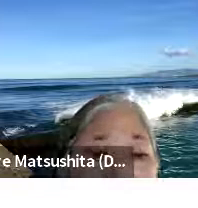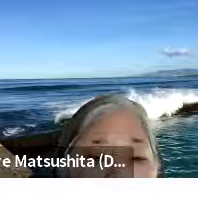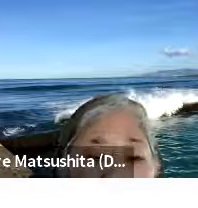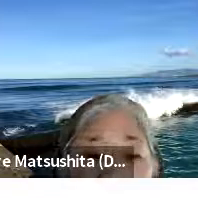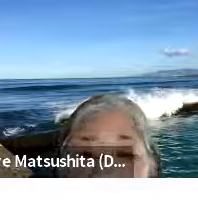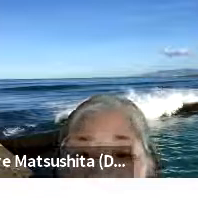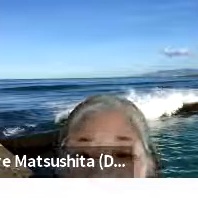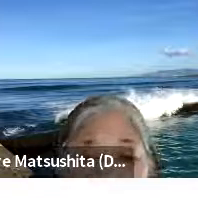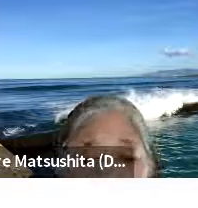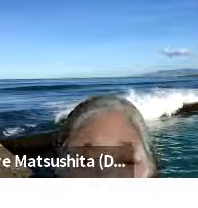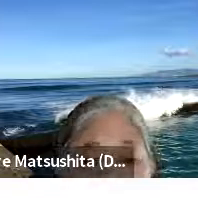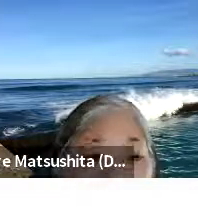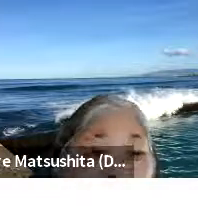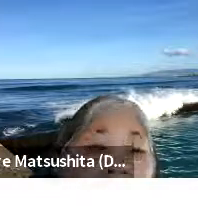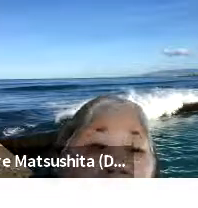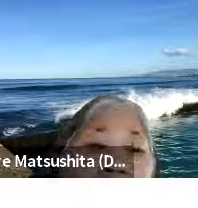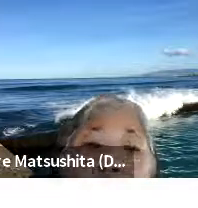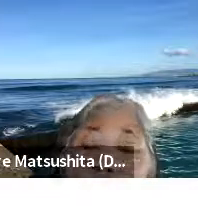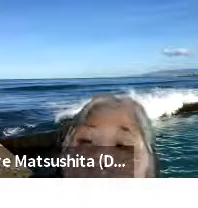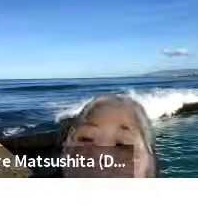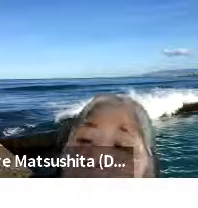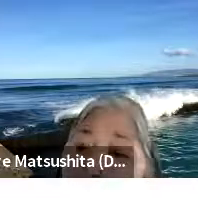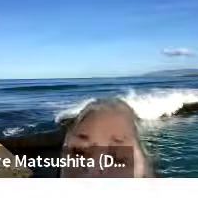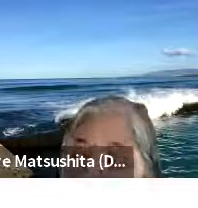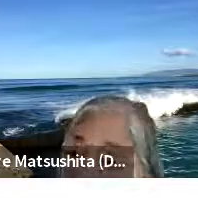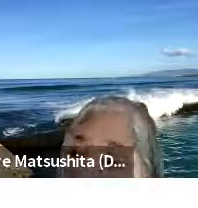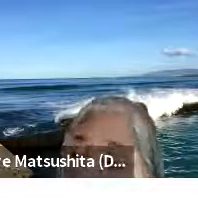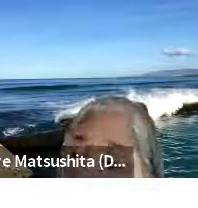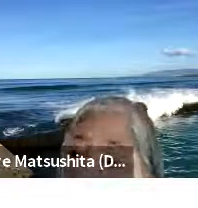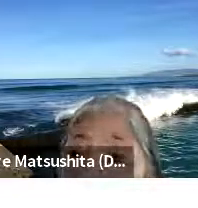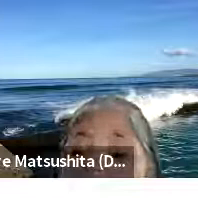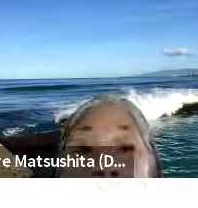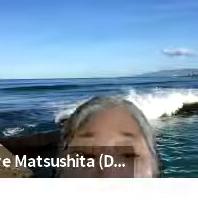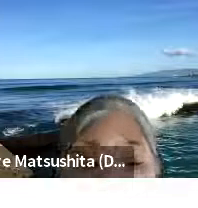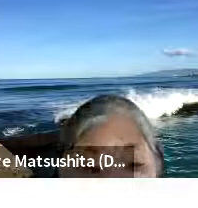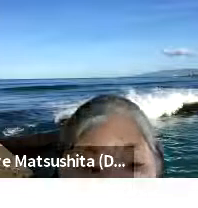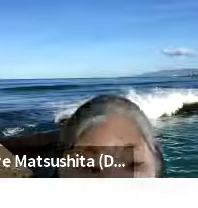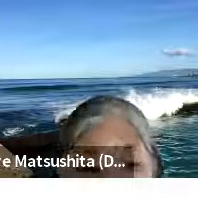Claire Matsushita (DSS): A local public House a Community pop up clinics what we're known as the mega pods.